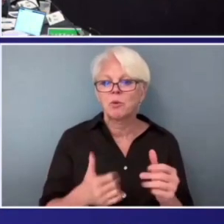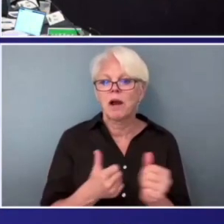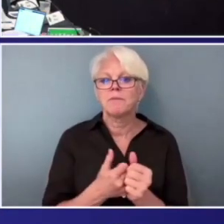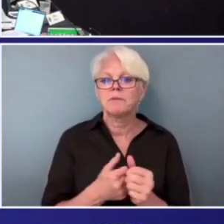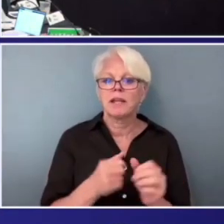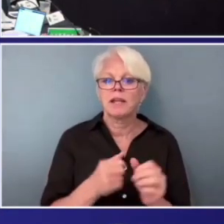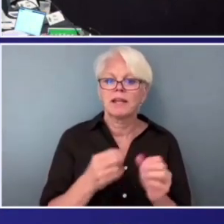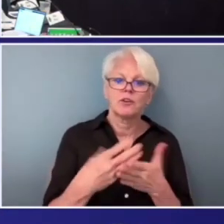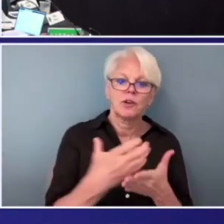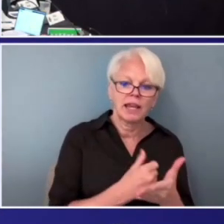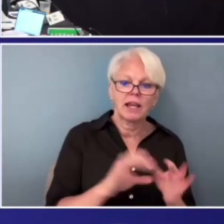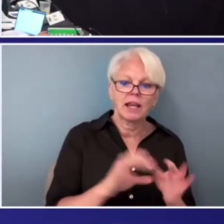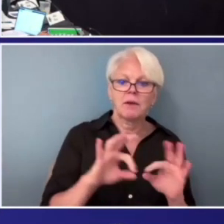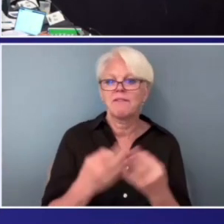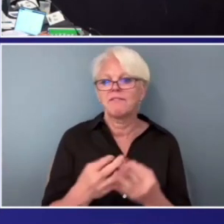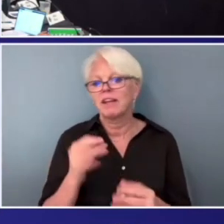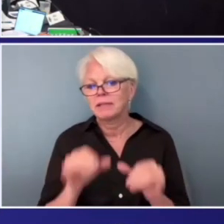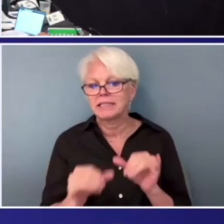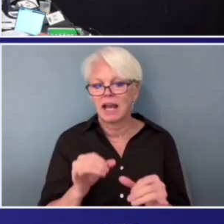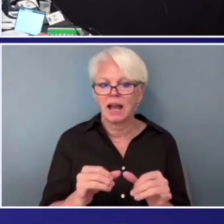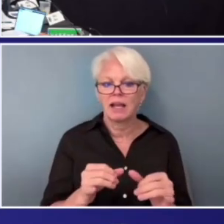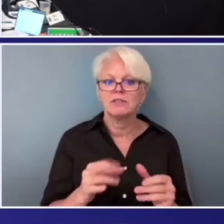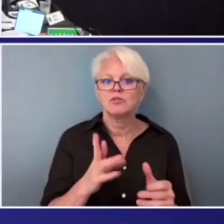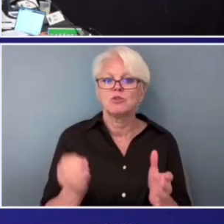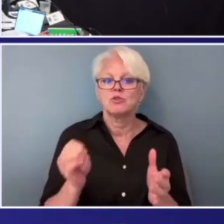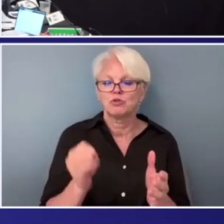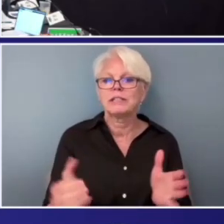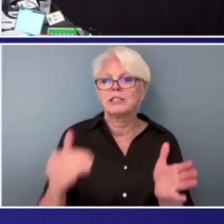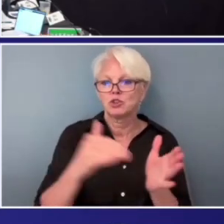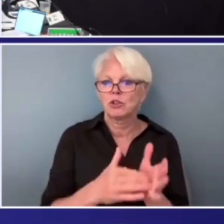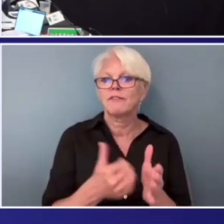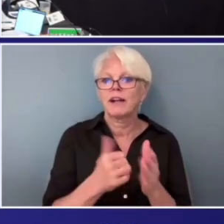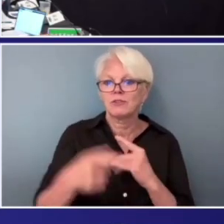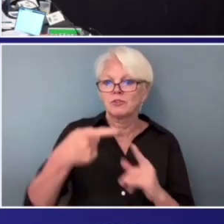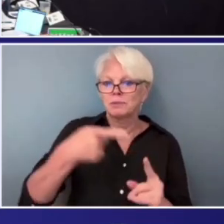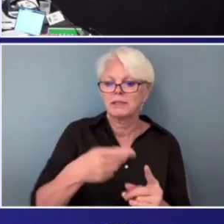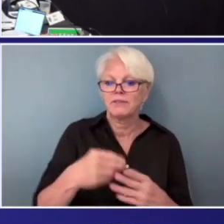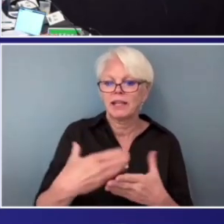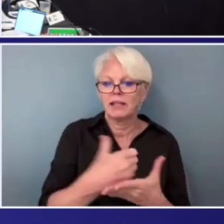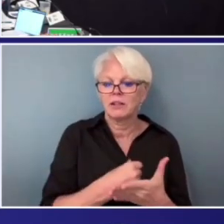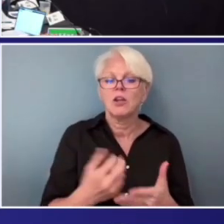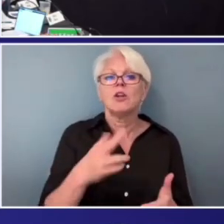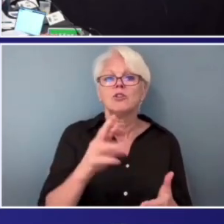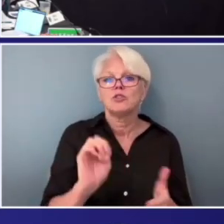Income Contingent Repayment Plan. Recertification, recertifying, same type of concept.